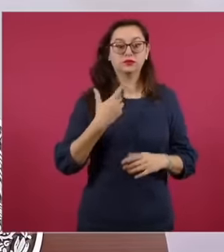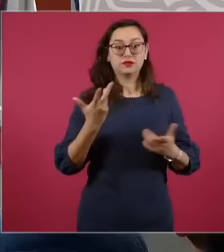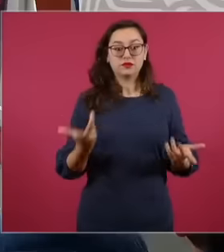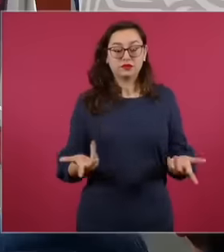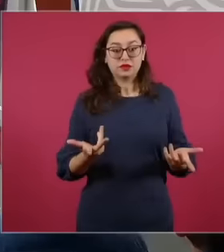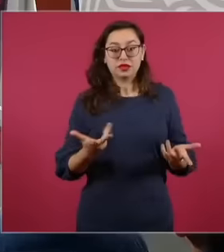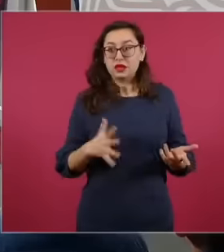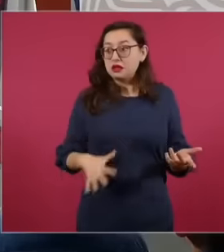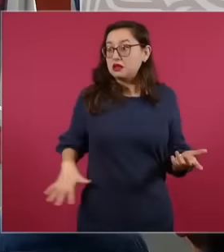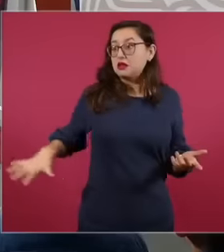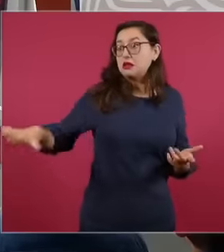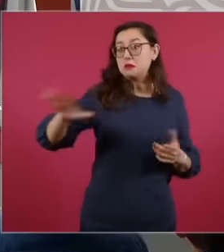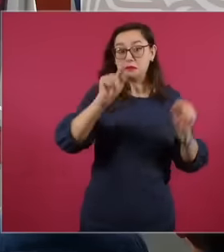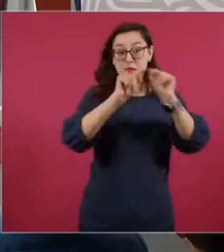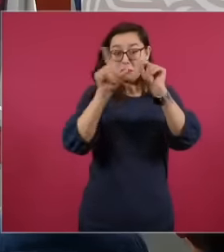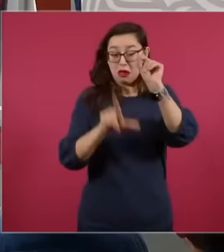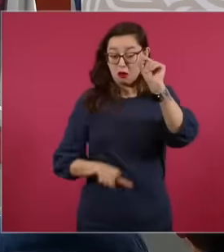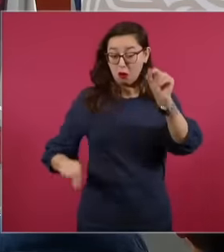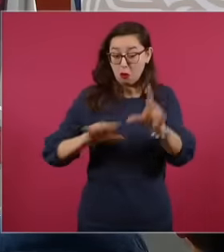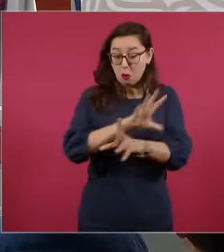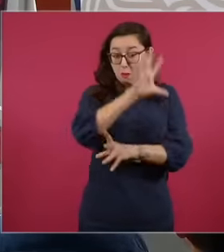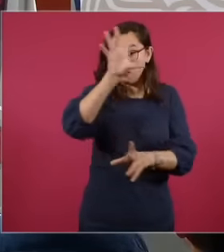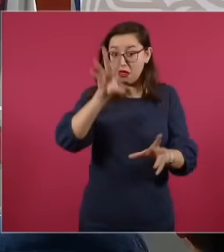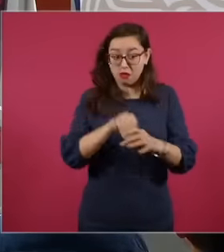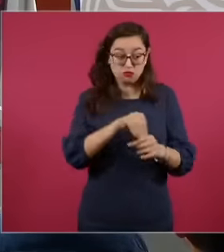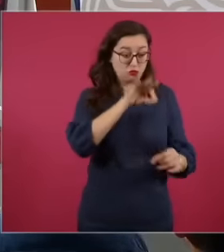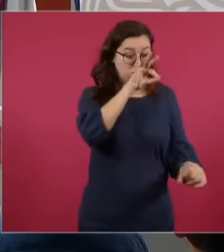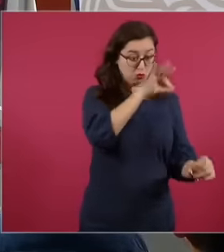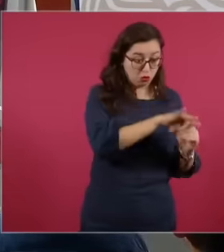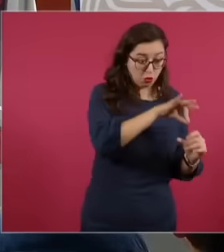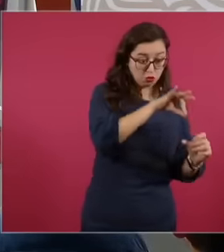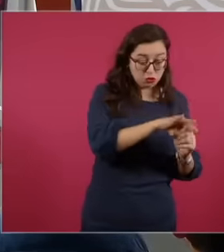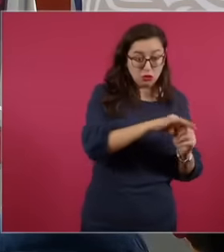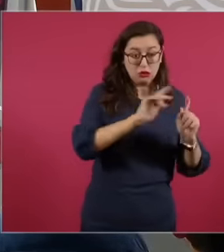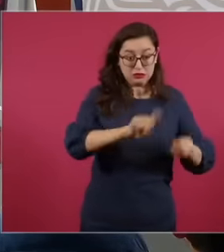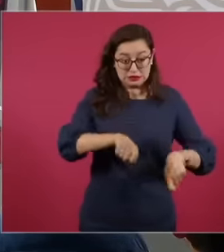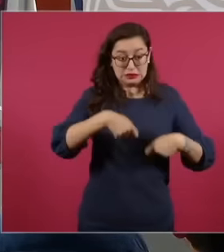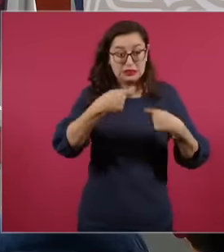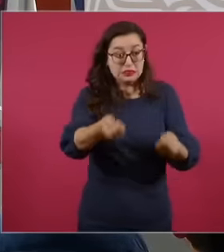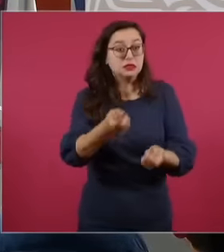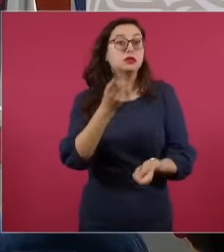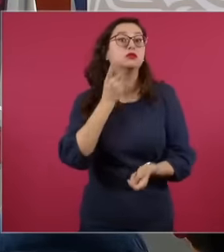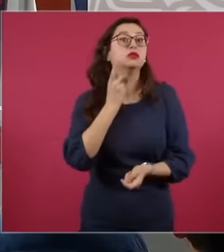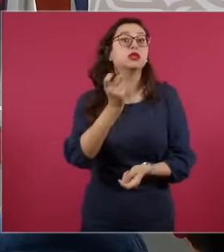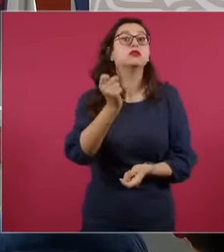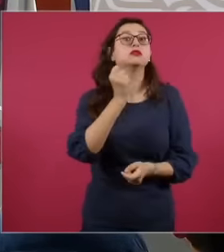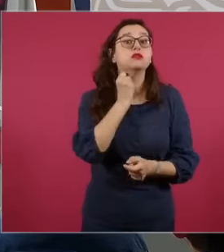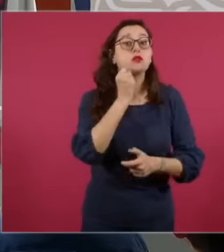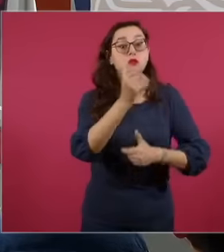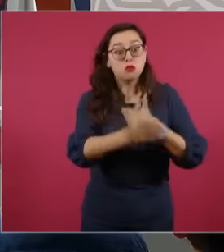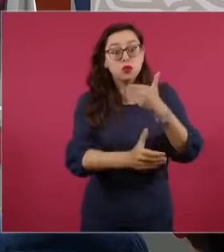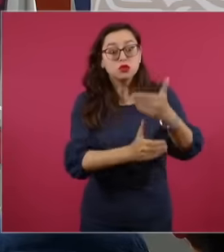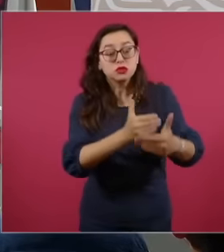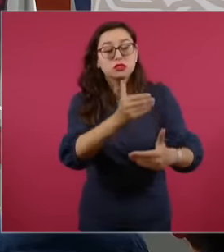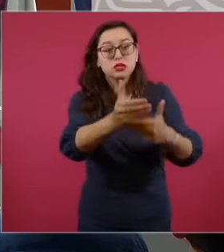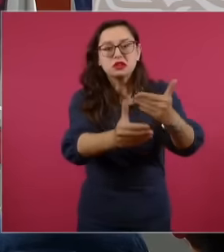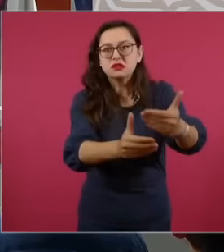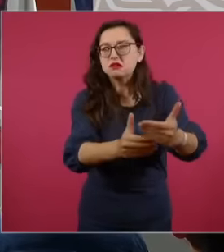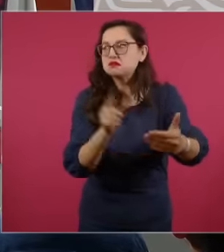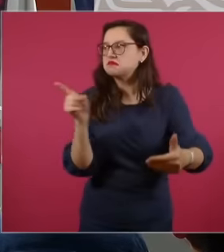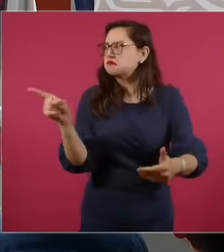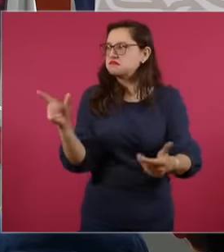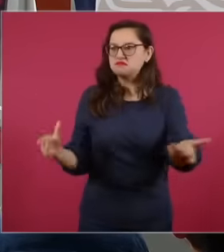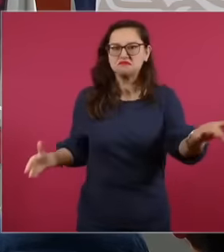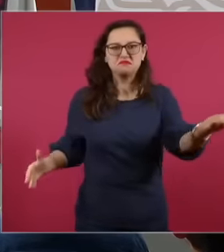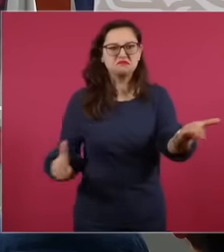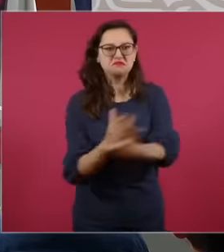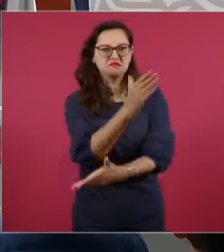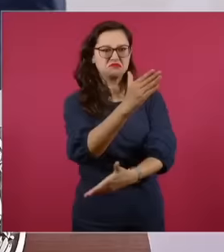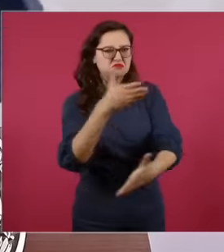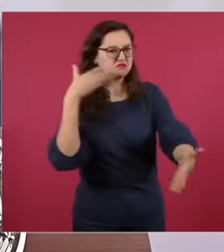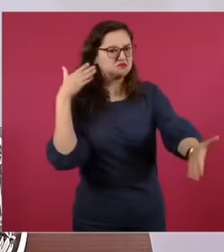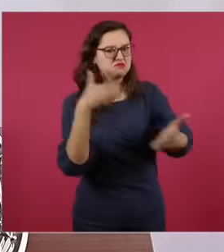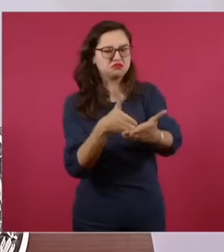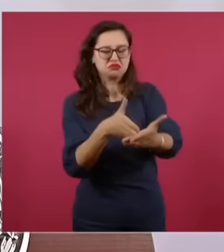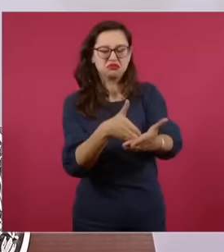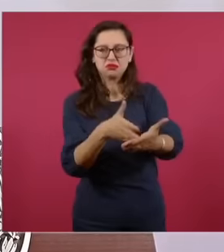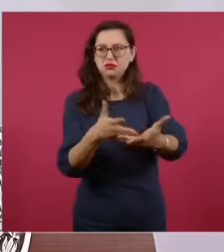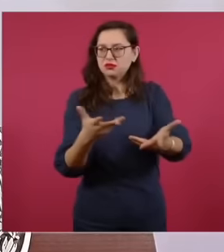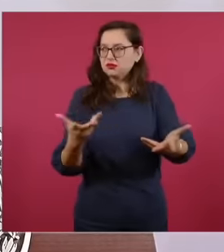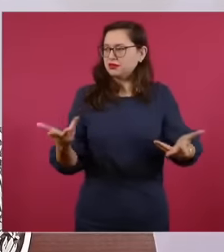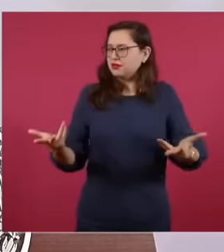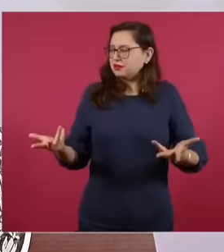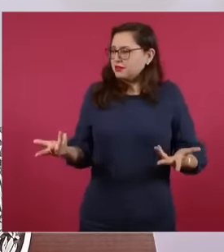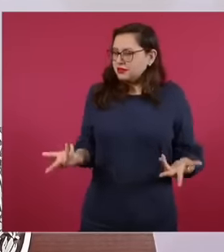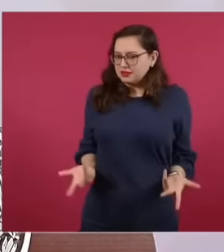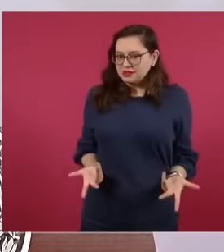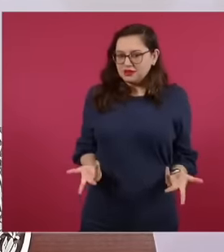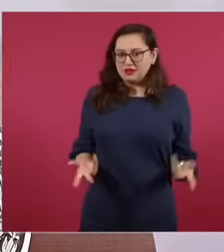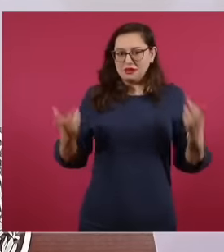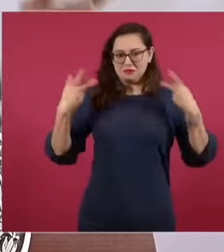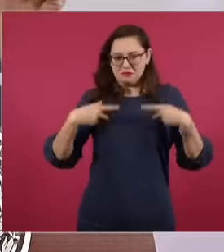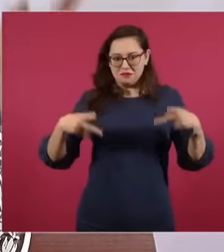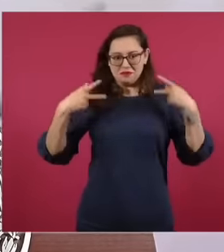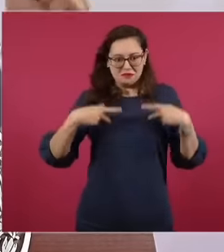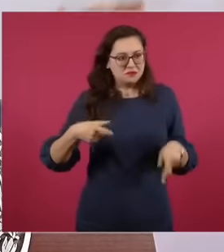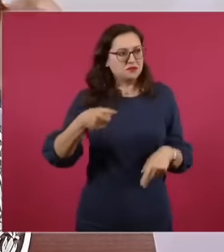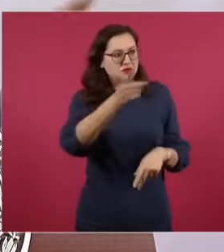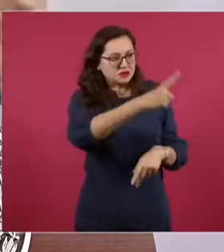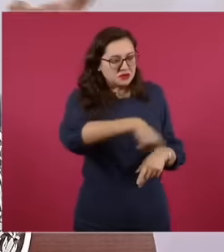in the country because the majority of people want to participate democratically and want to elect the